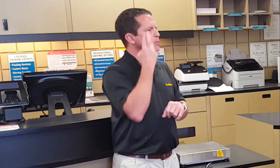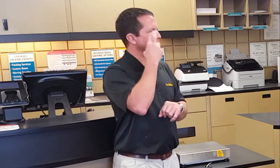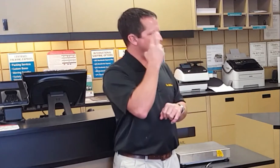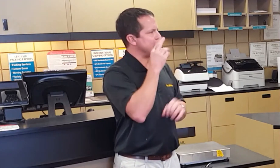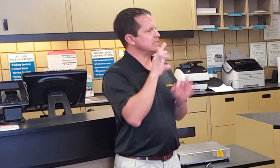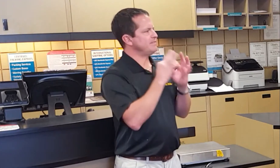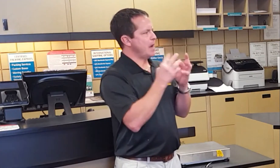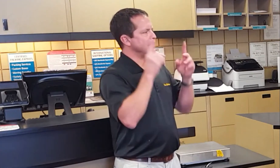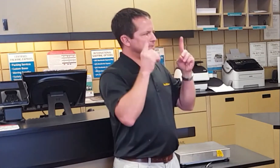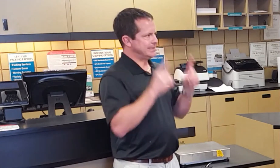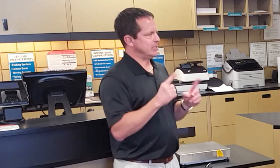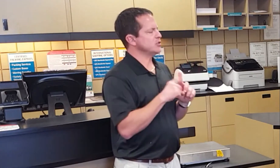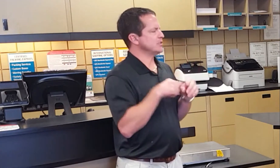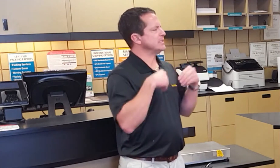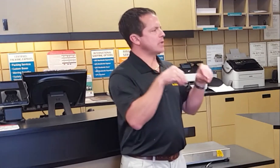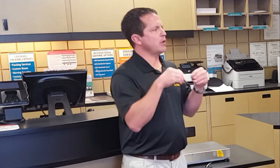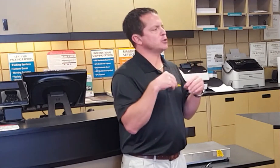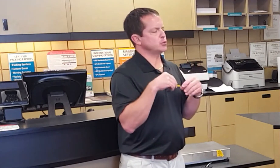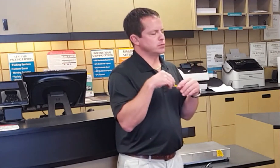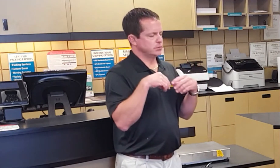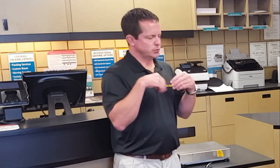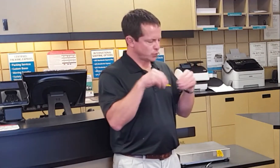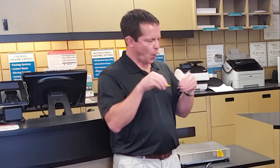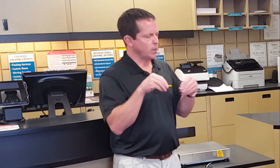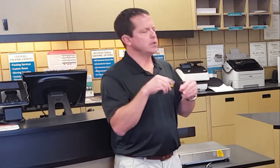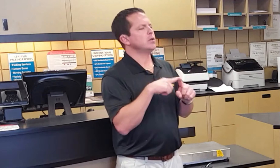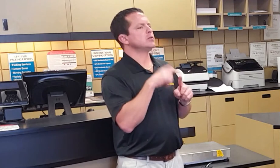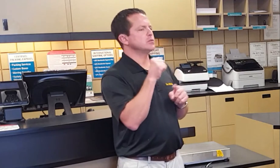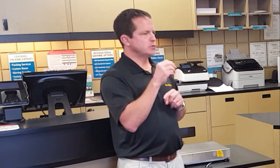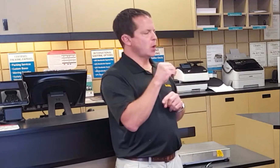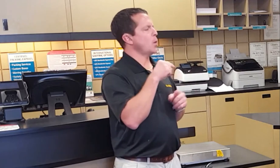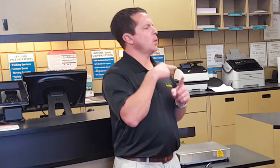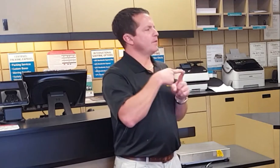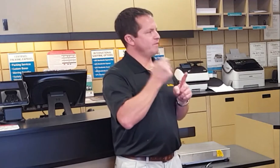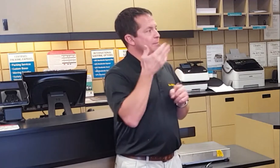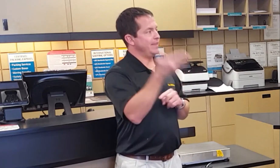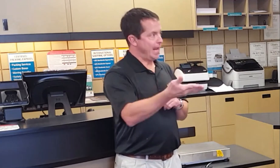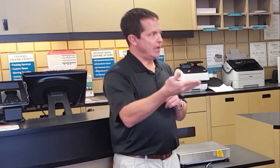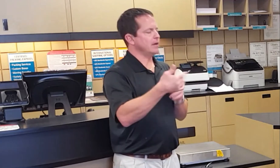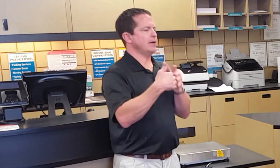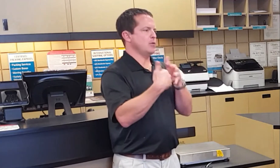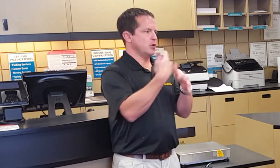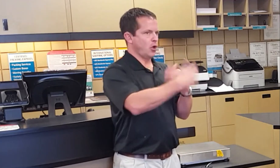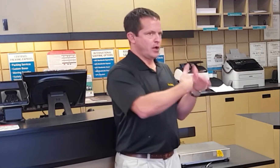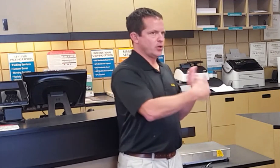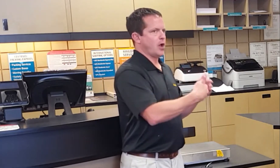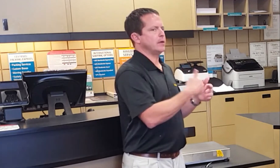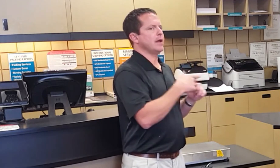So after that he realized that he needed to sell one of the stores, so they made a family decision